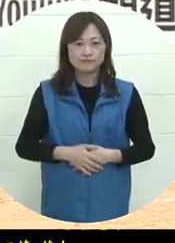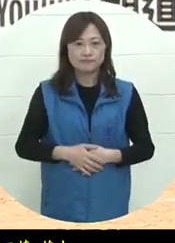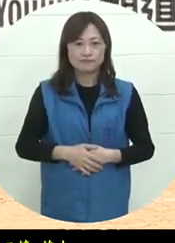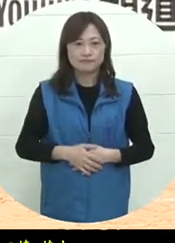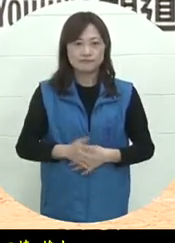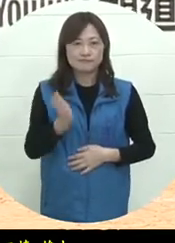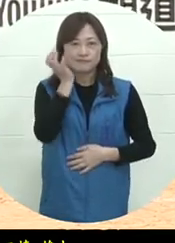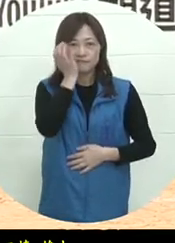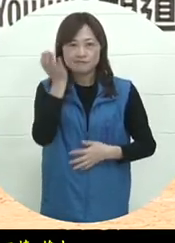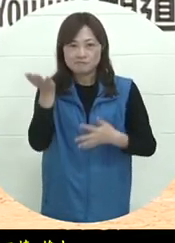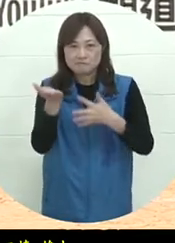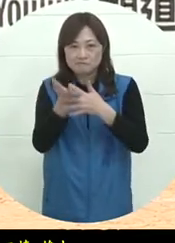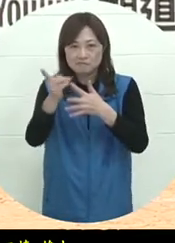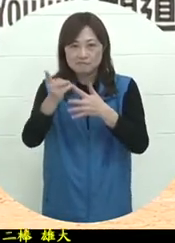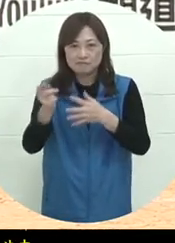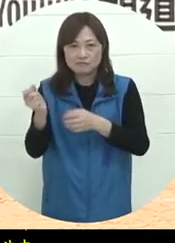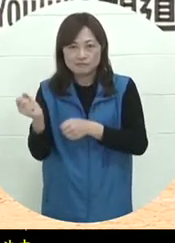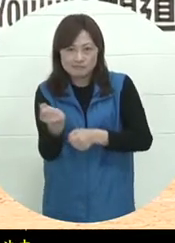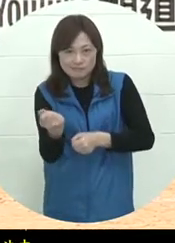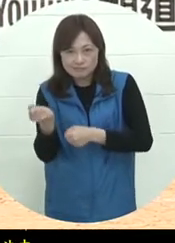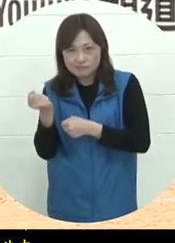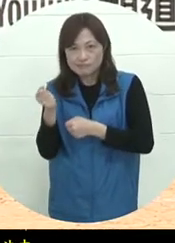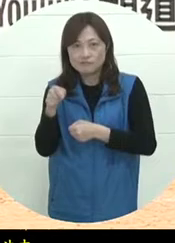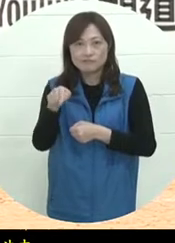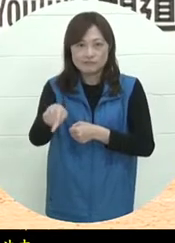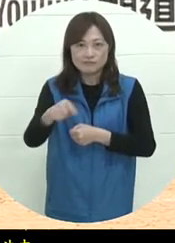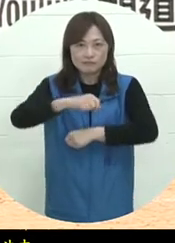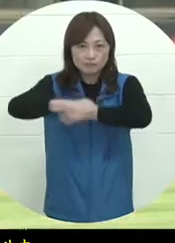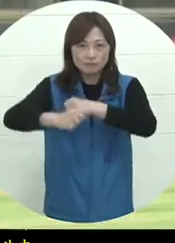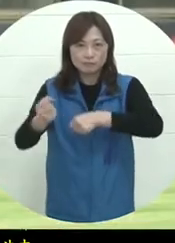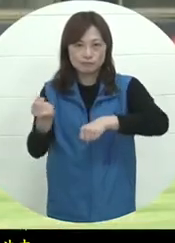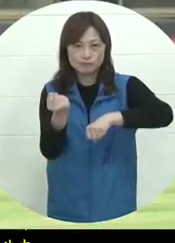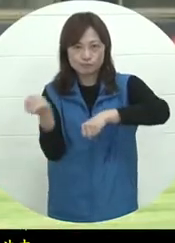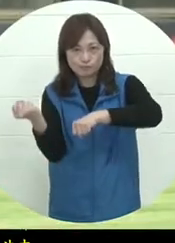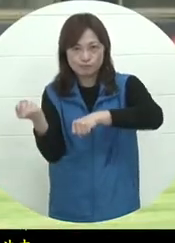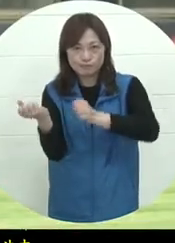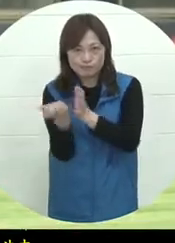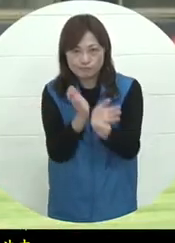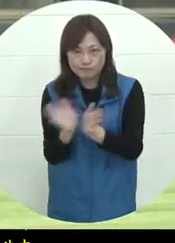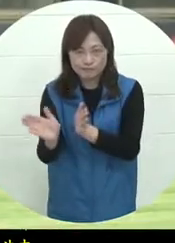him an action like closing the bat that he is good at . Because with the current score,